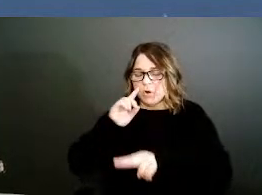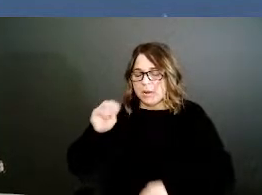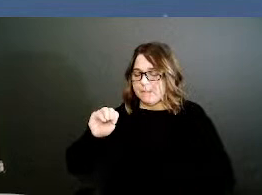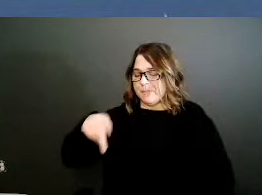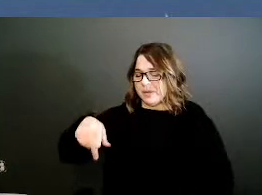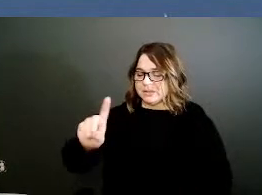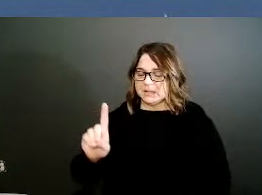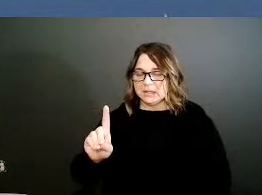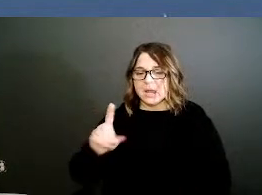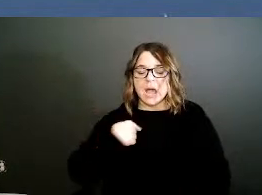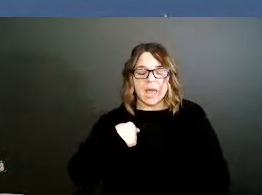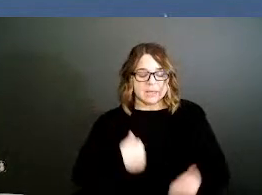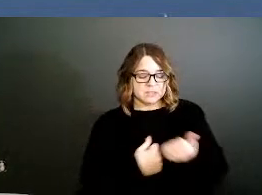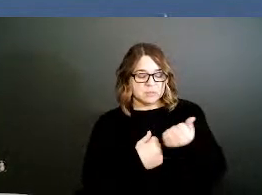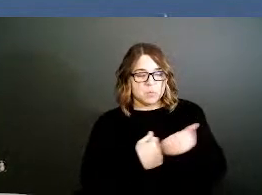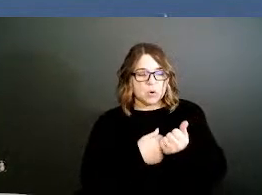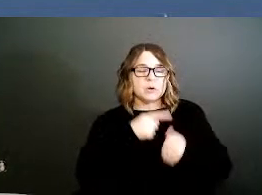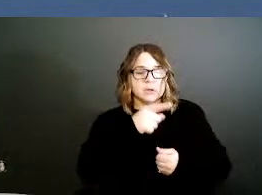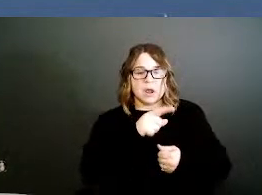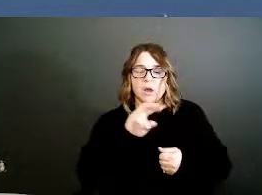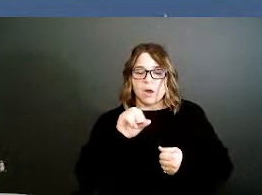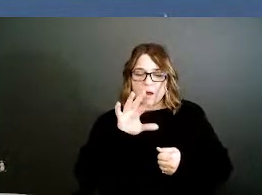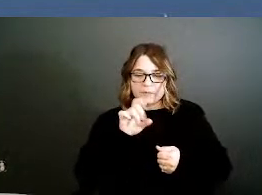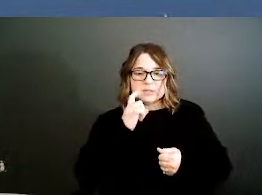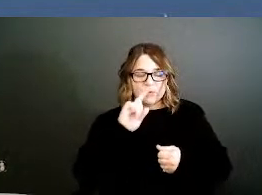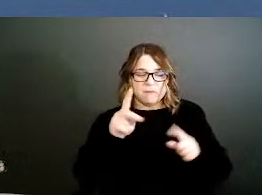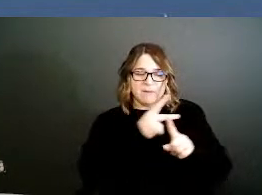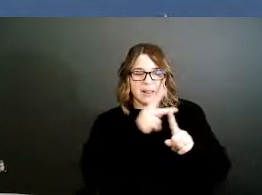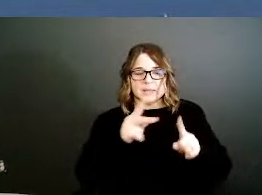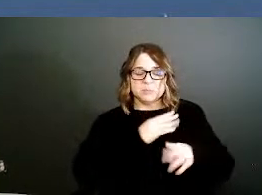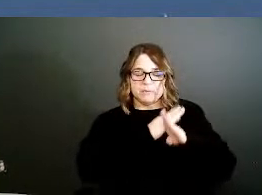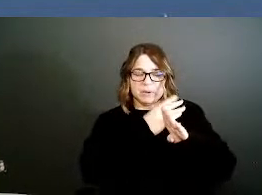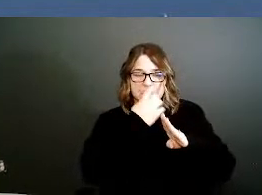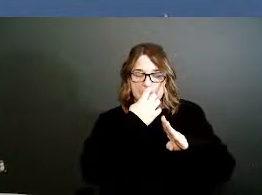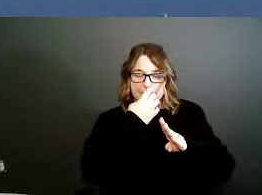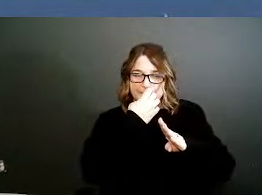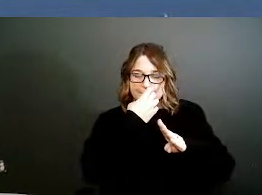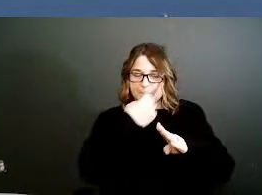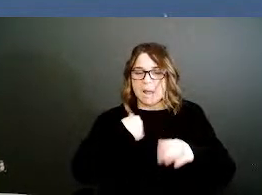PROVIDES A SEXUAL VIOLENCE CRISIS LINE ADVOCATE AT AN ORGANIZATION THAT MENTAL HEALTHCARE TO REFUGEES AND